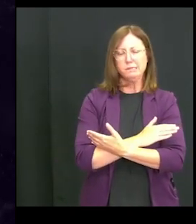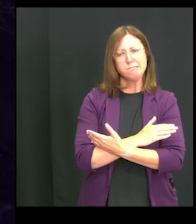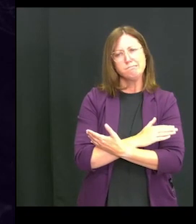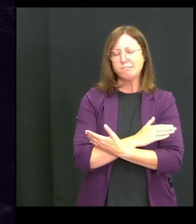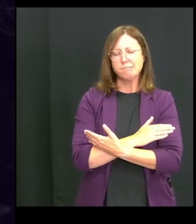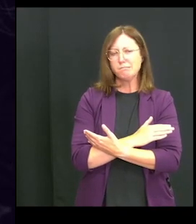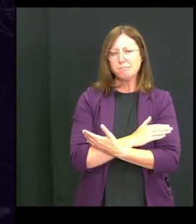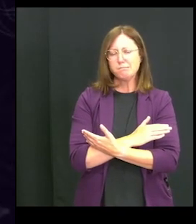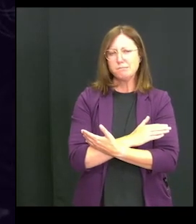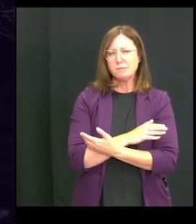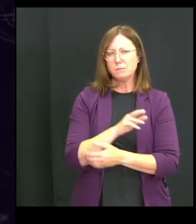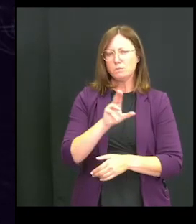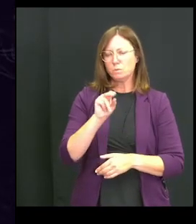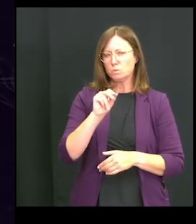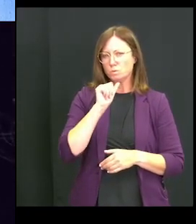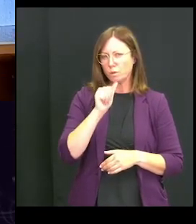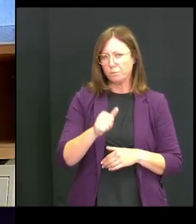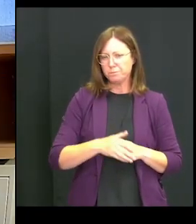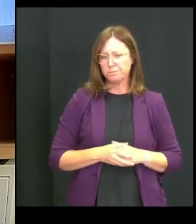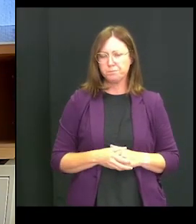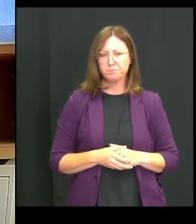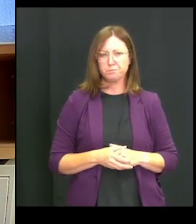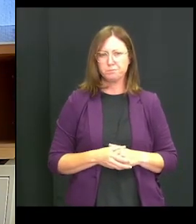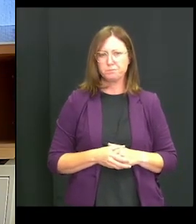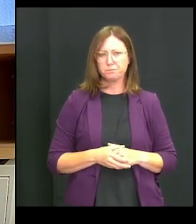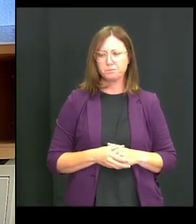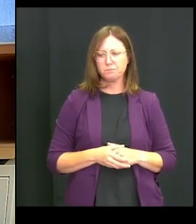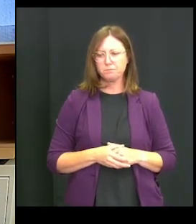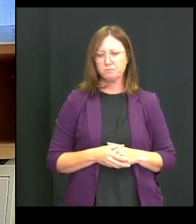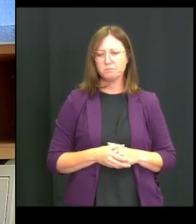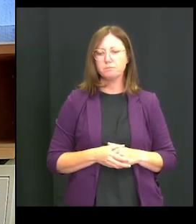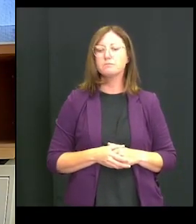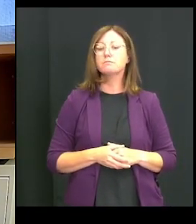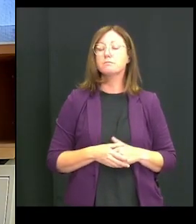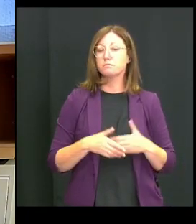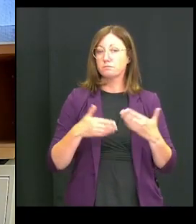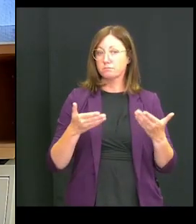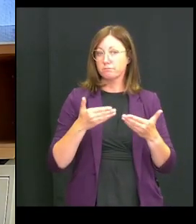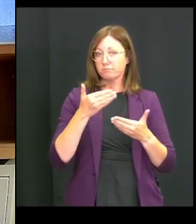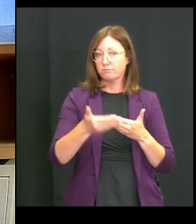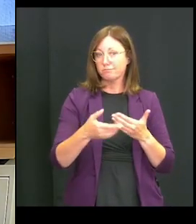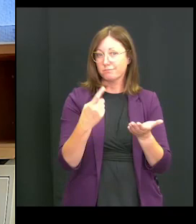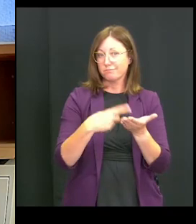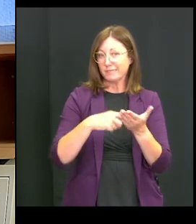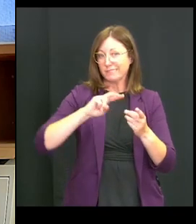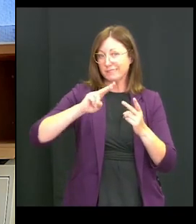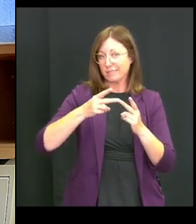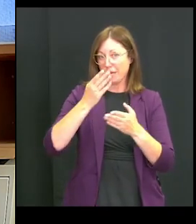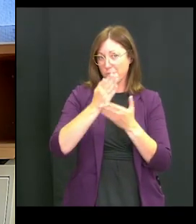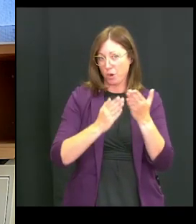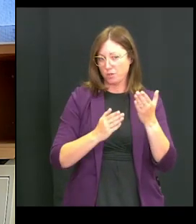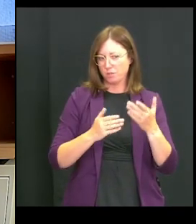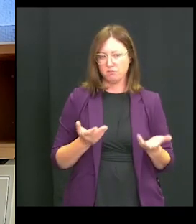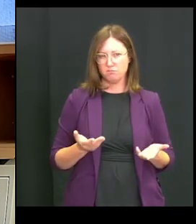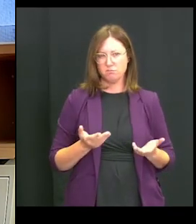So this discussion brings me to the second part of this talk. Well, why does this matter?